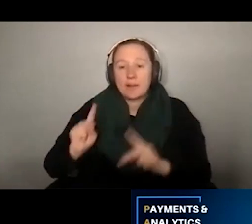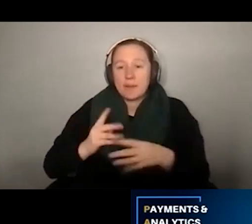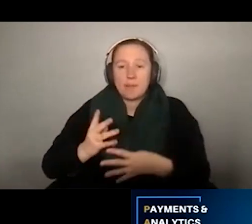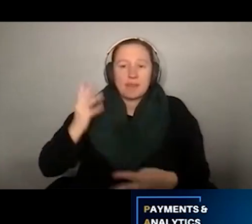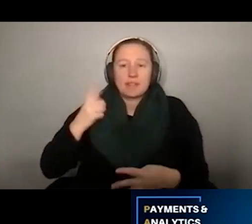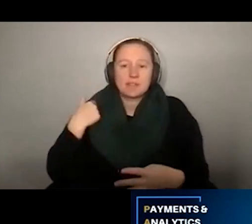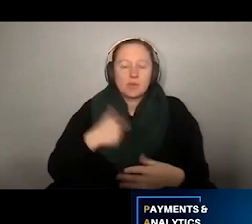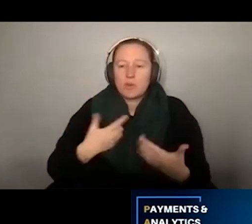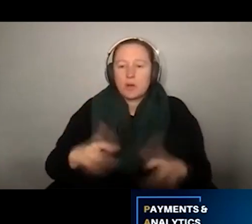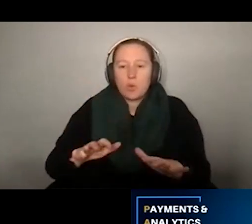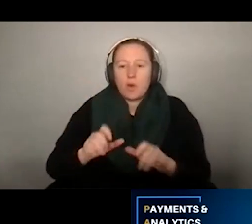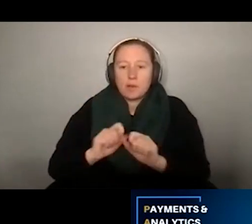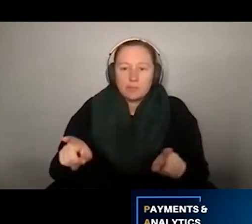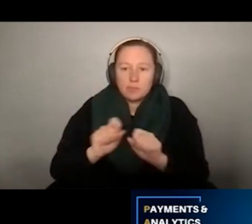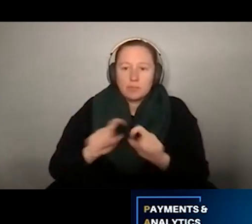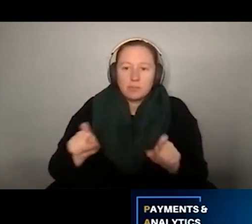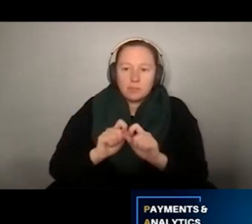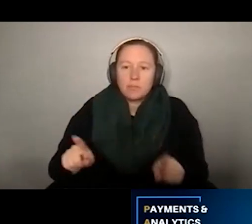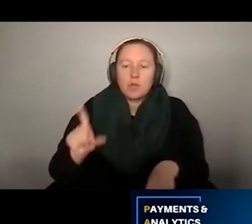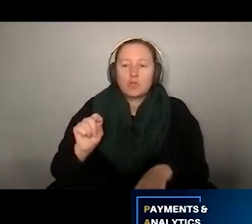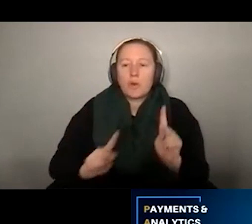all 20 people with the same notification.